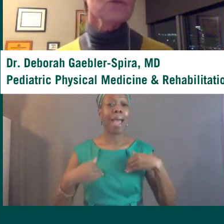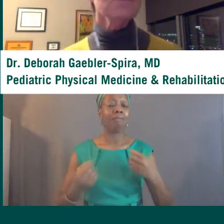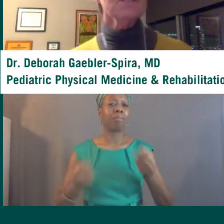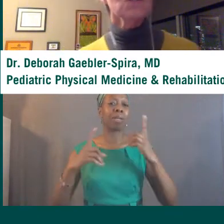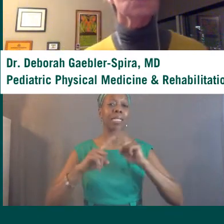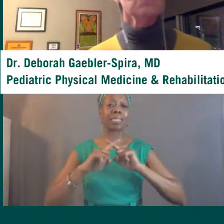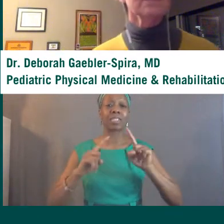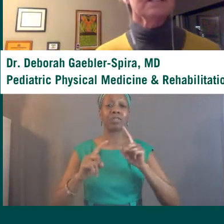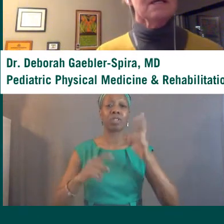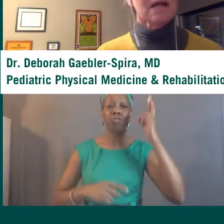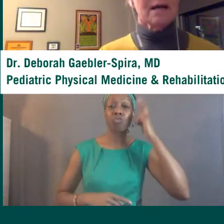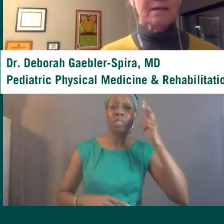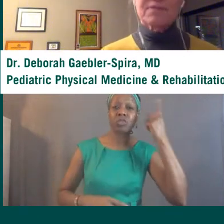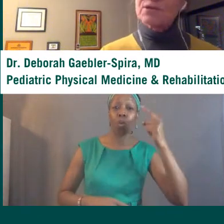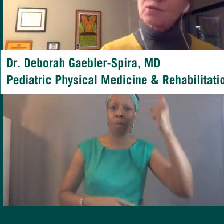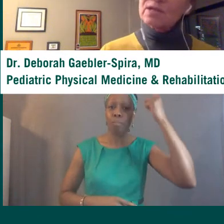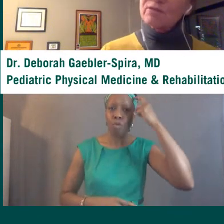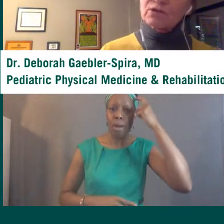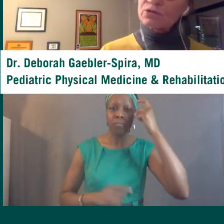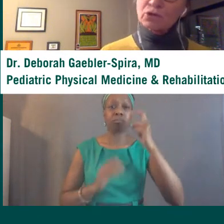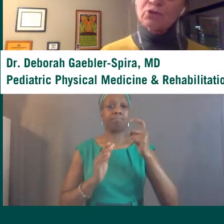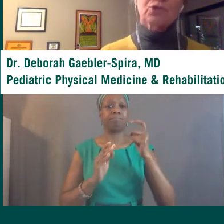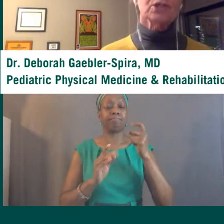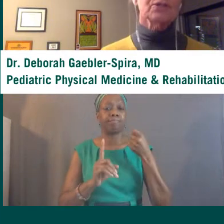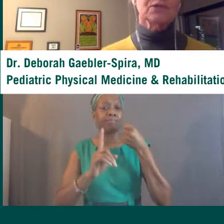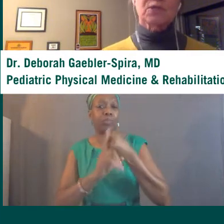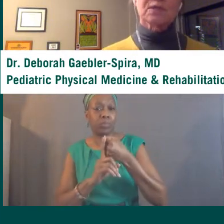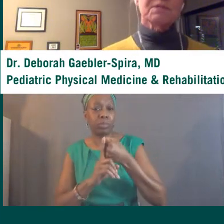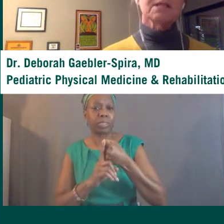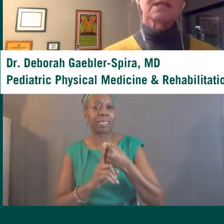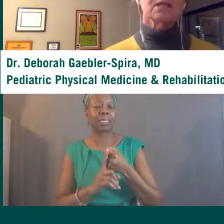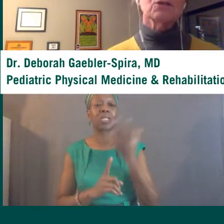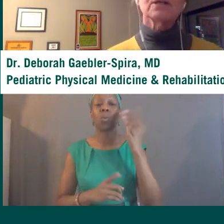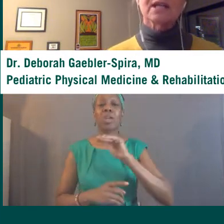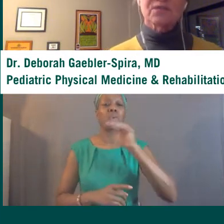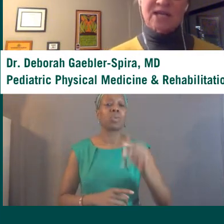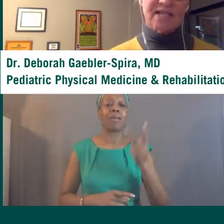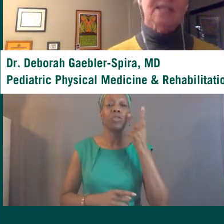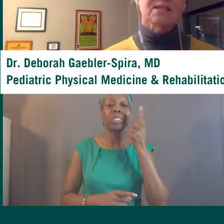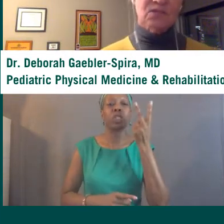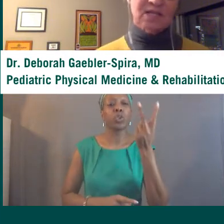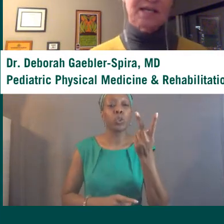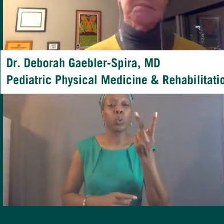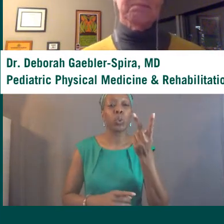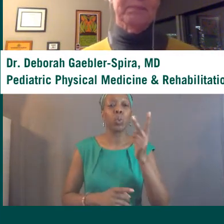So this is why there's never two children with CP that look exactly the same.